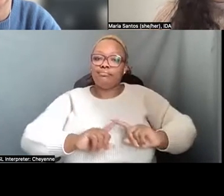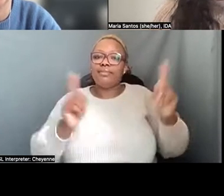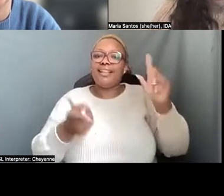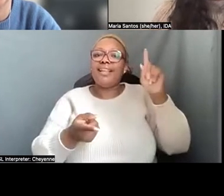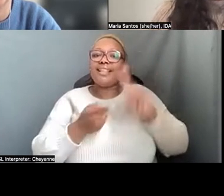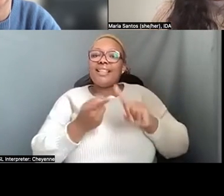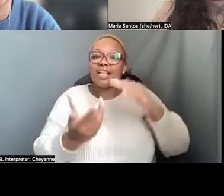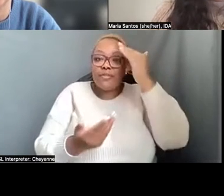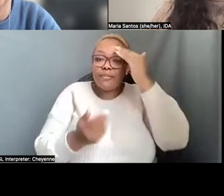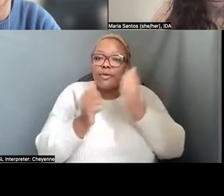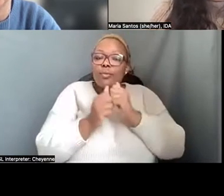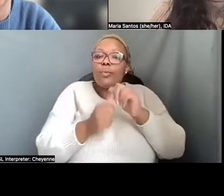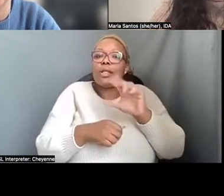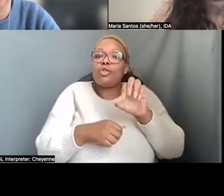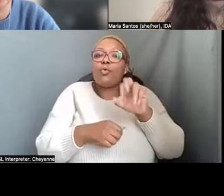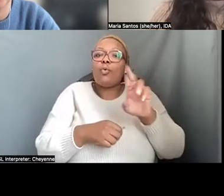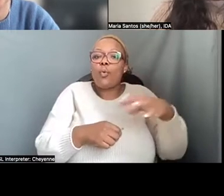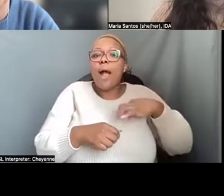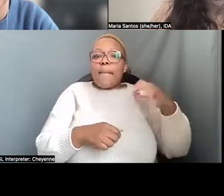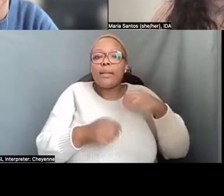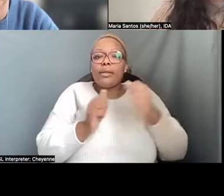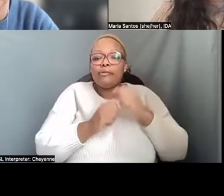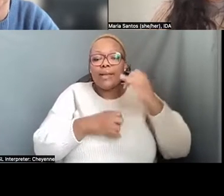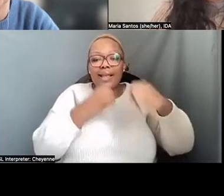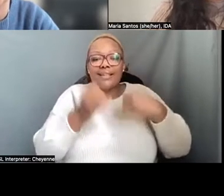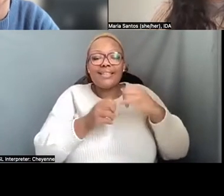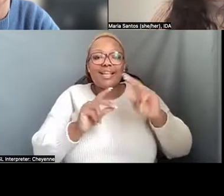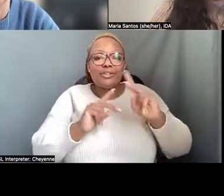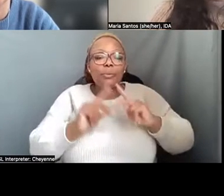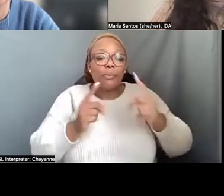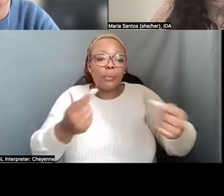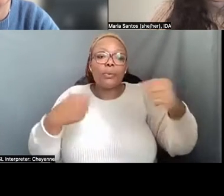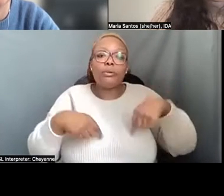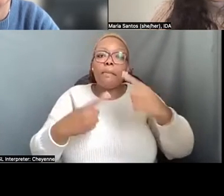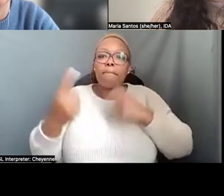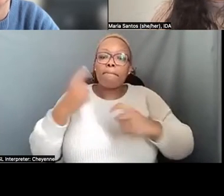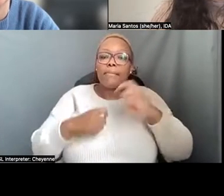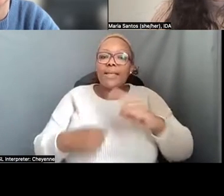familiarity with the core application. And so, that will be I believe on March 14th.